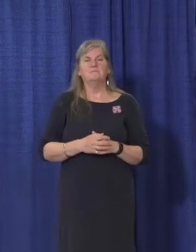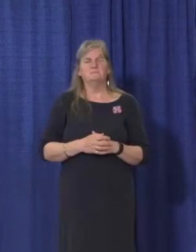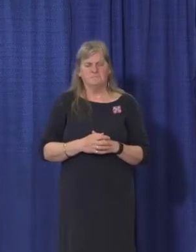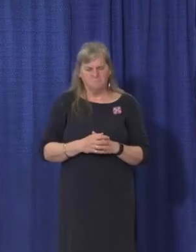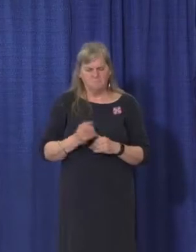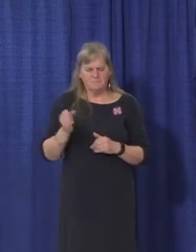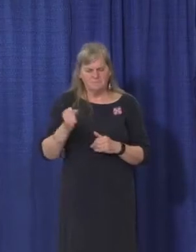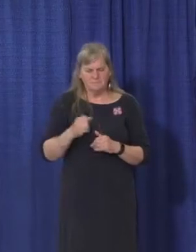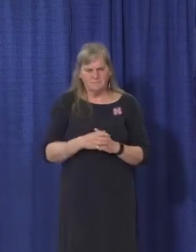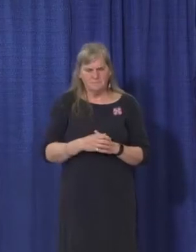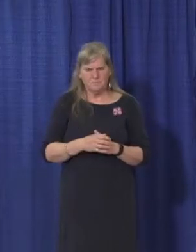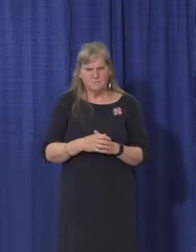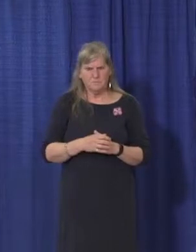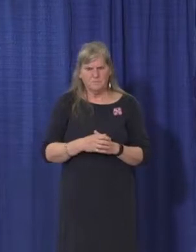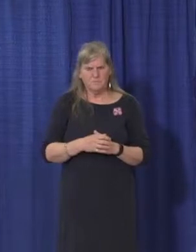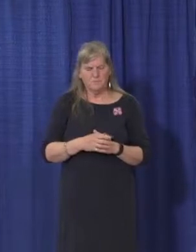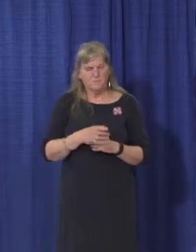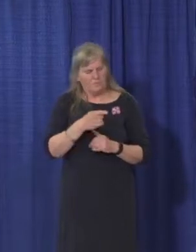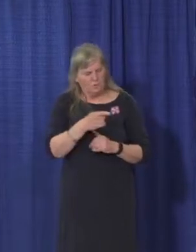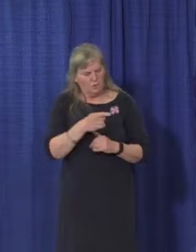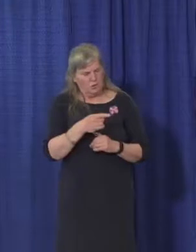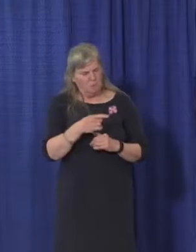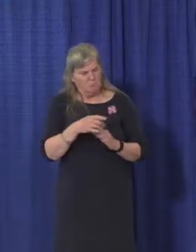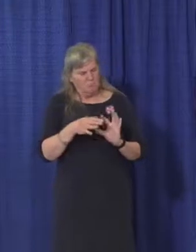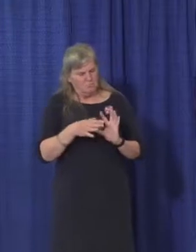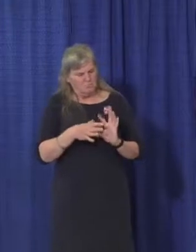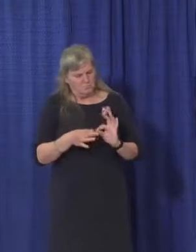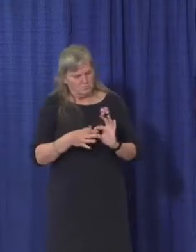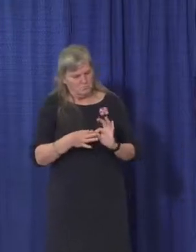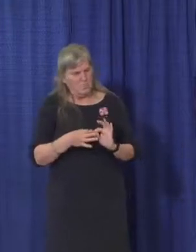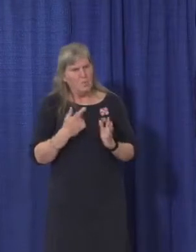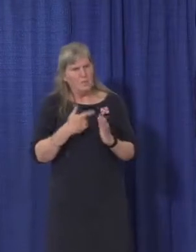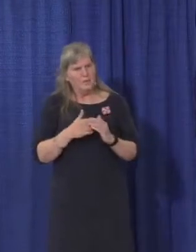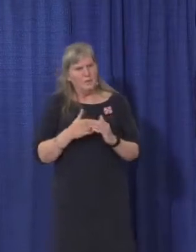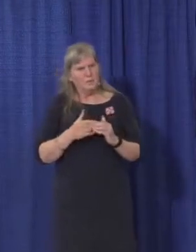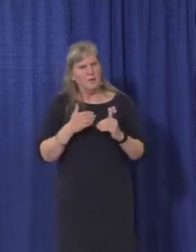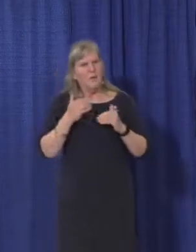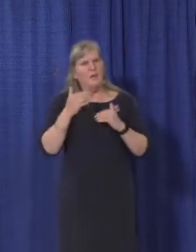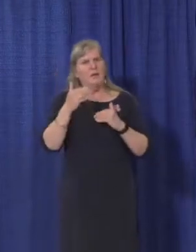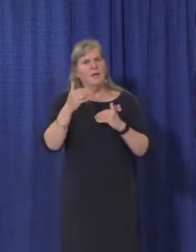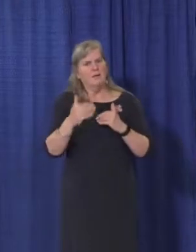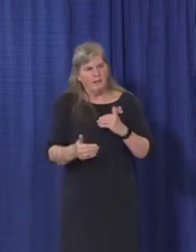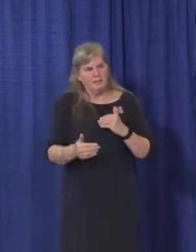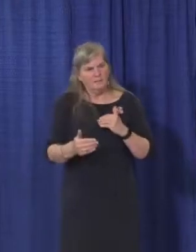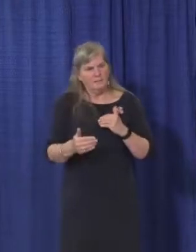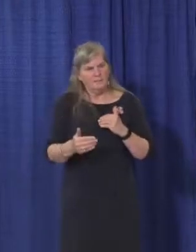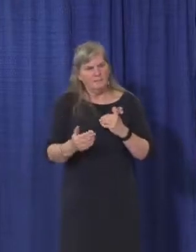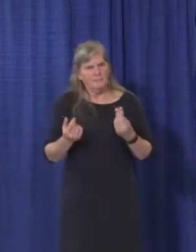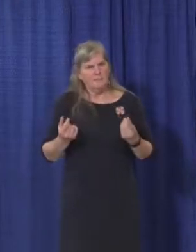Reporter: With all that being said what is the next stab to combat this last little